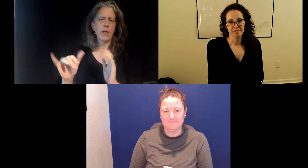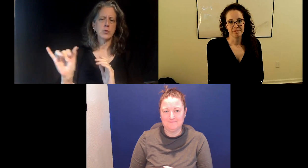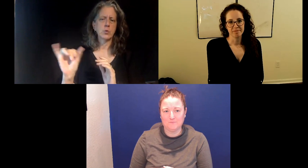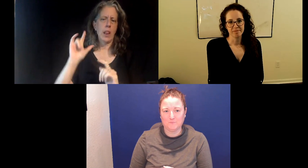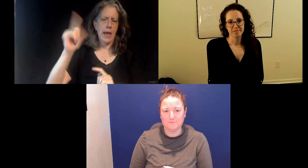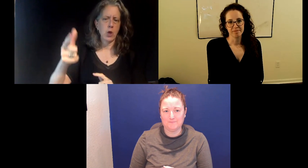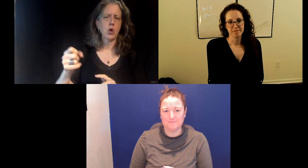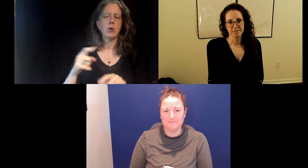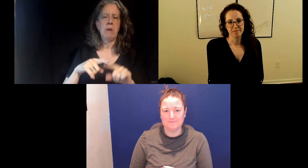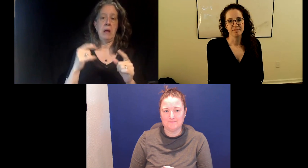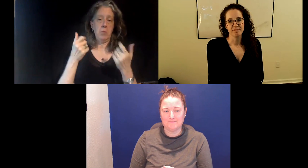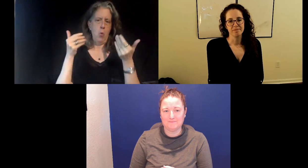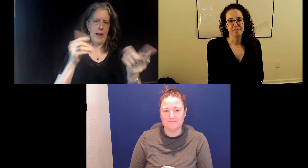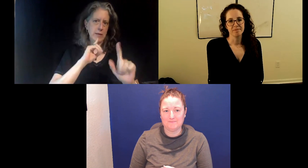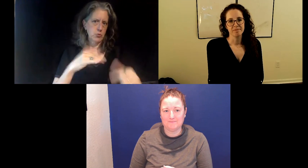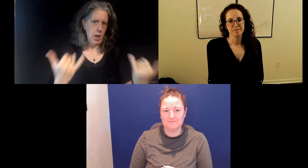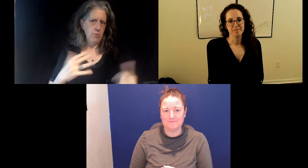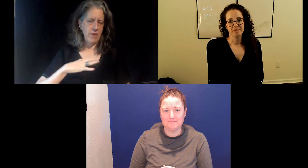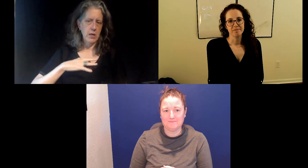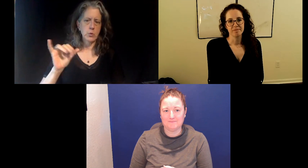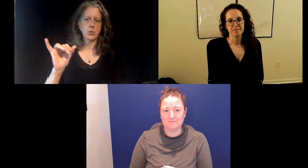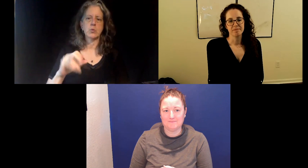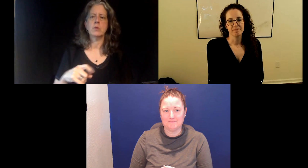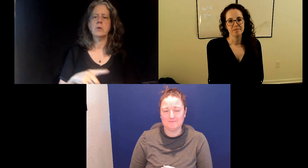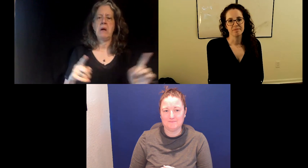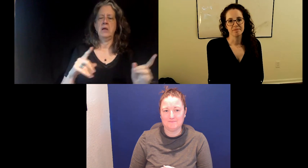if it you know if it doesn't come right away if you're not redirected it'll also come in an email